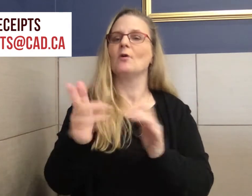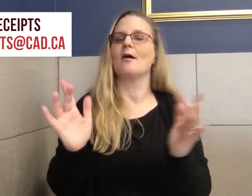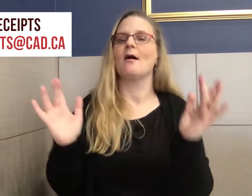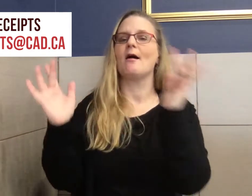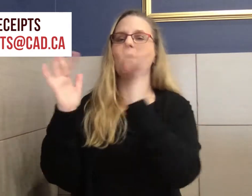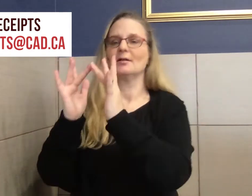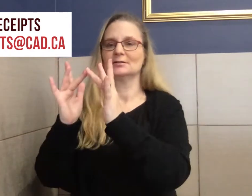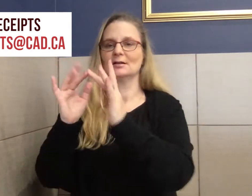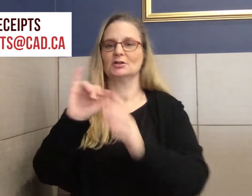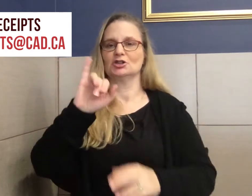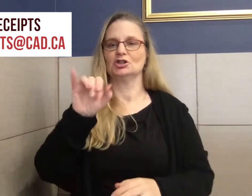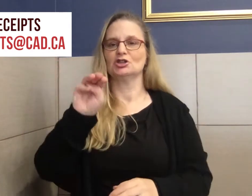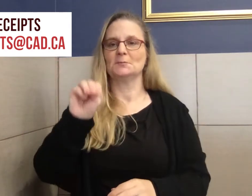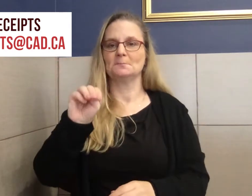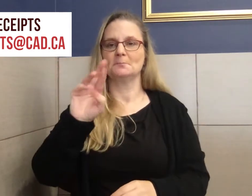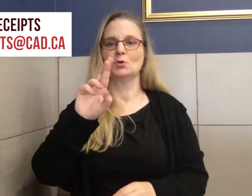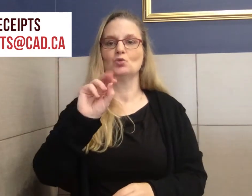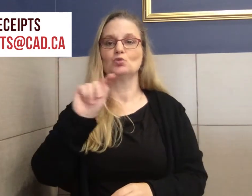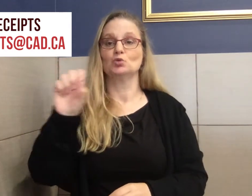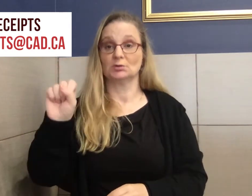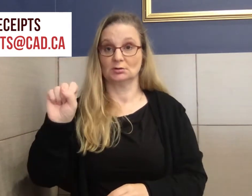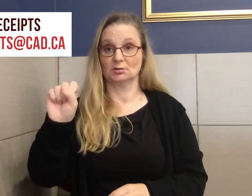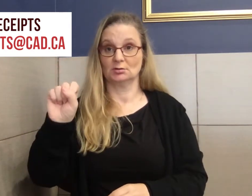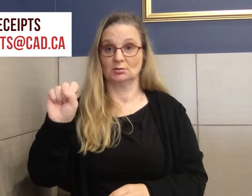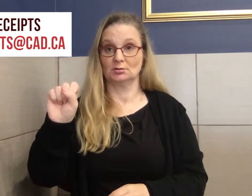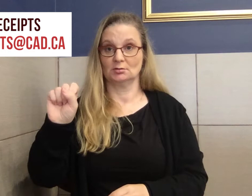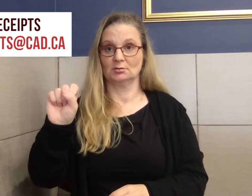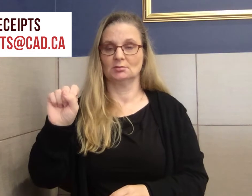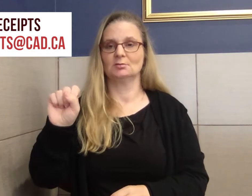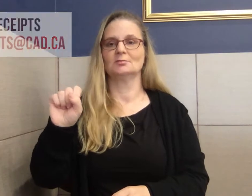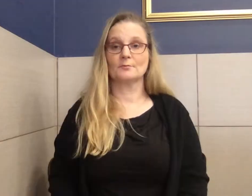Please send your request for tax receipts to Jim Roots at jroots@cad.ca